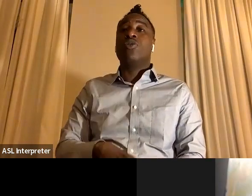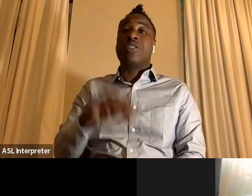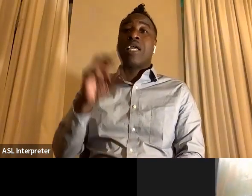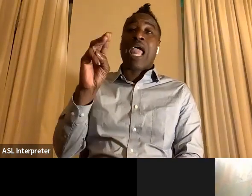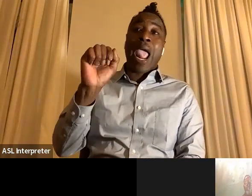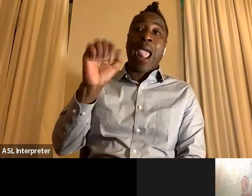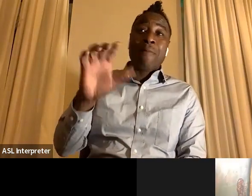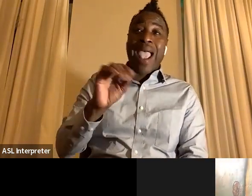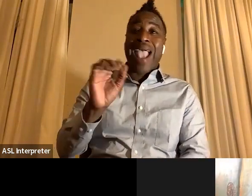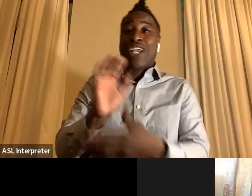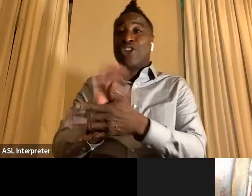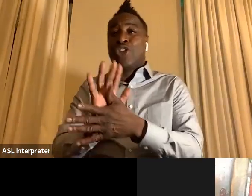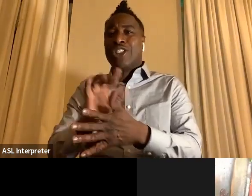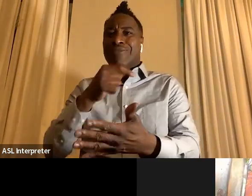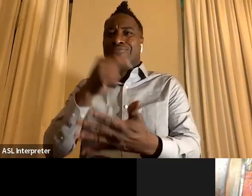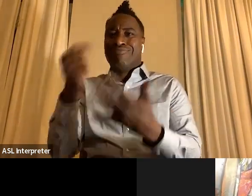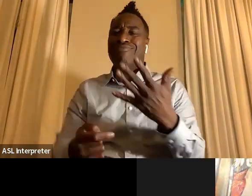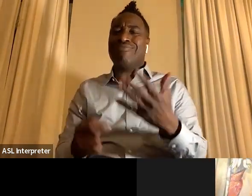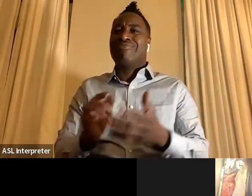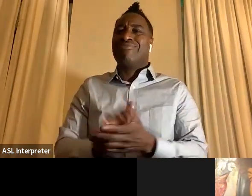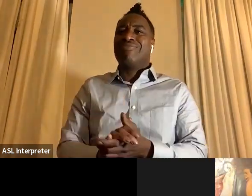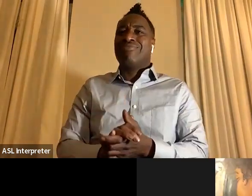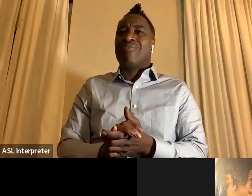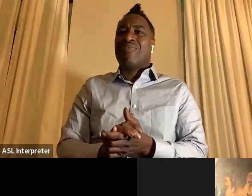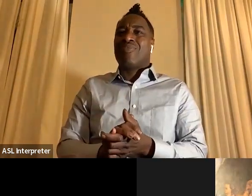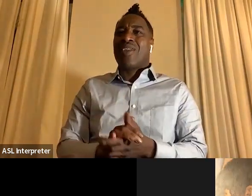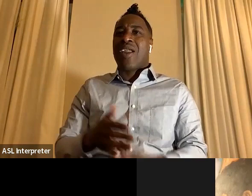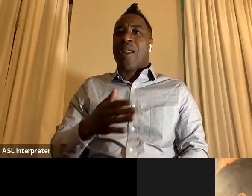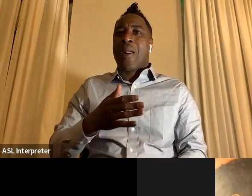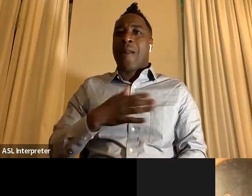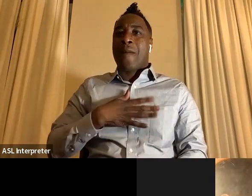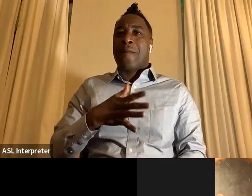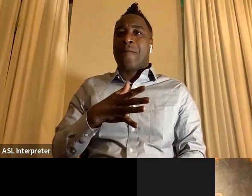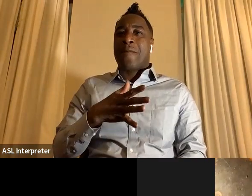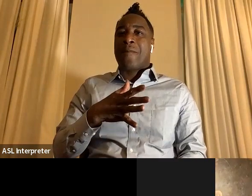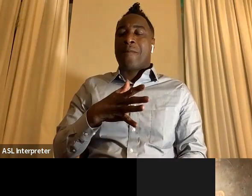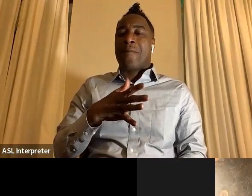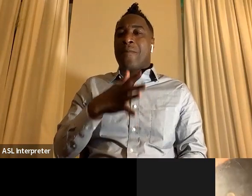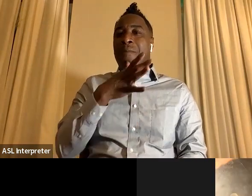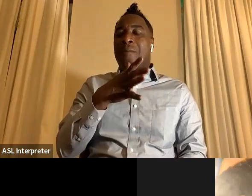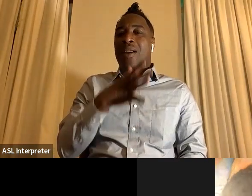So I she actually wasn't wearing this and her hair to look like this. I took a picture of her for a reference and she was like,